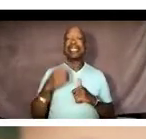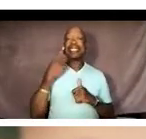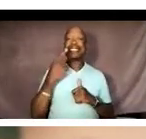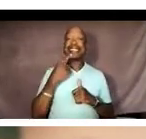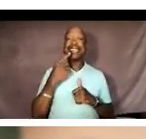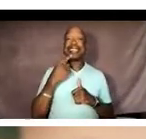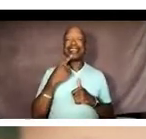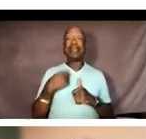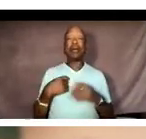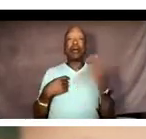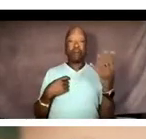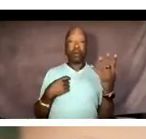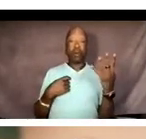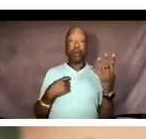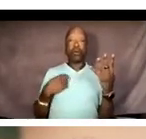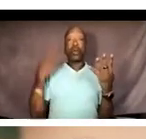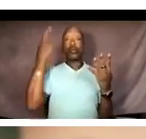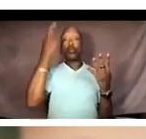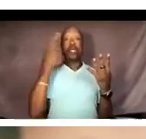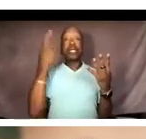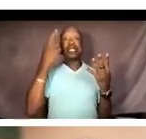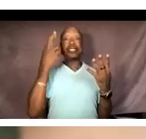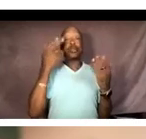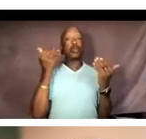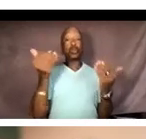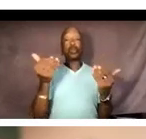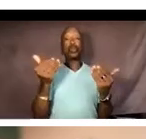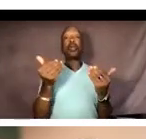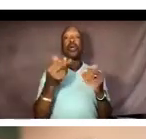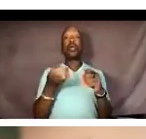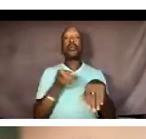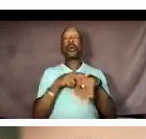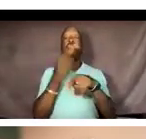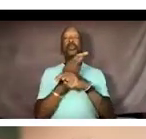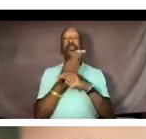first is that apathy is violence we need to resist white supremacy by refusing to contribute to mass